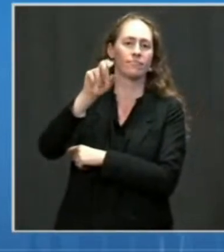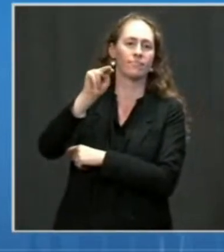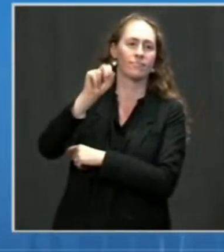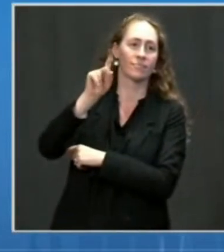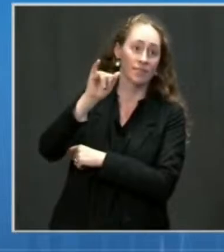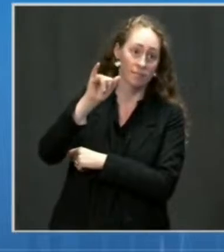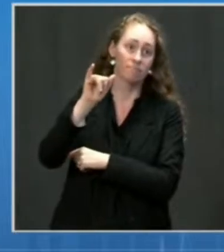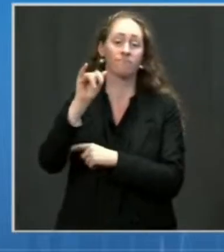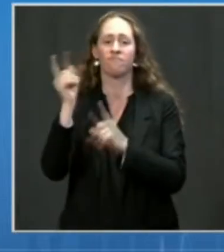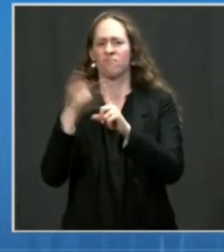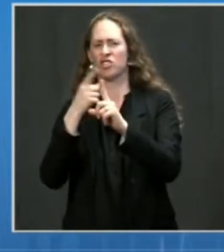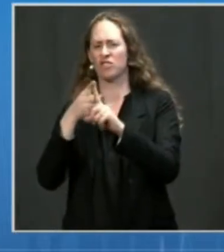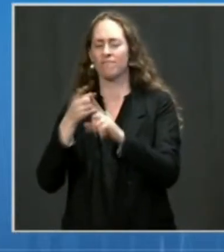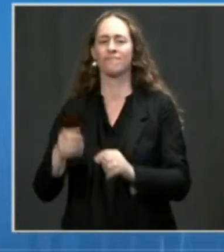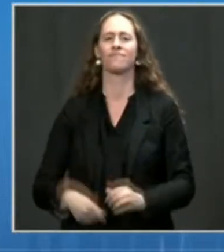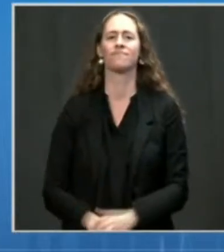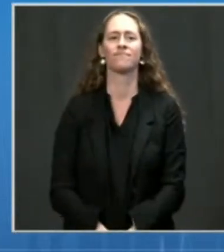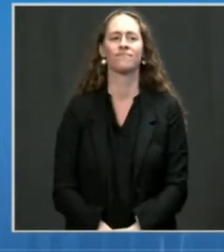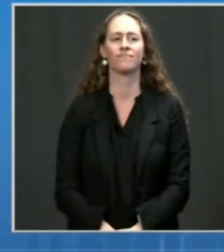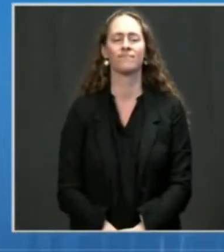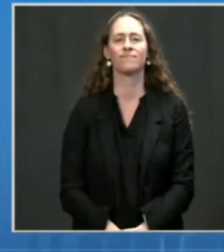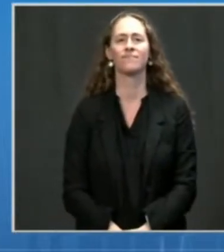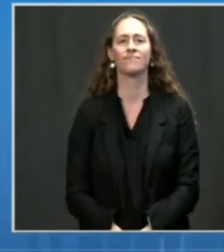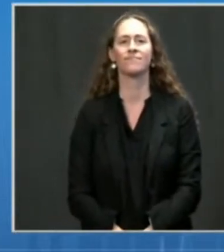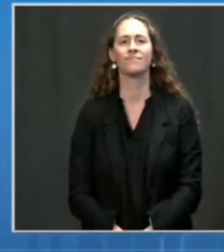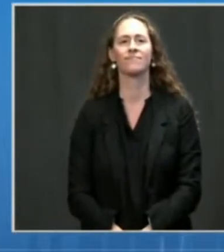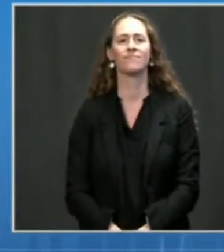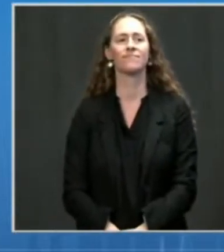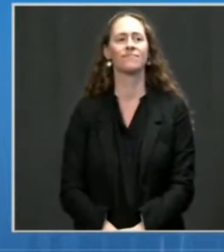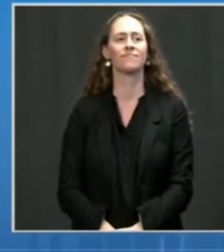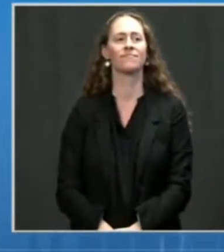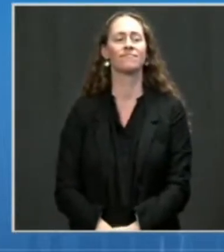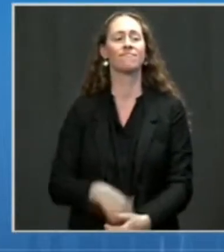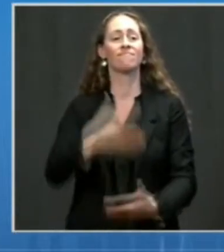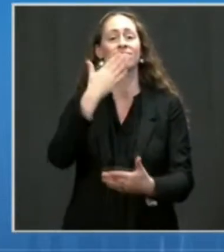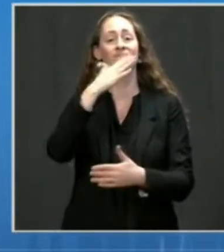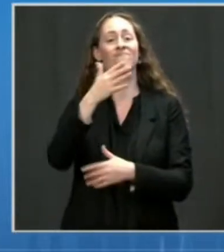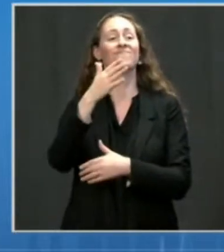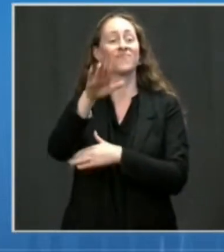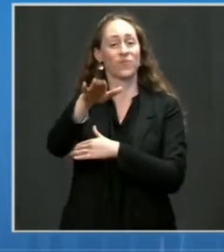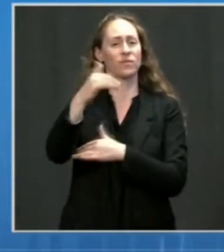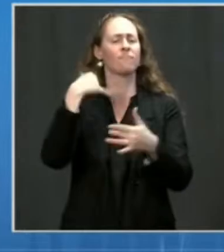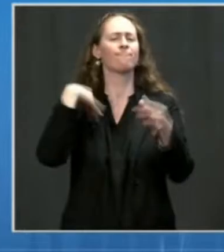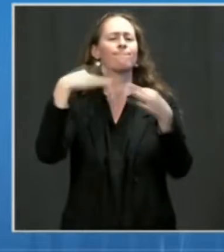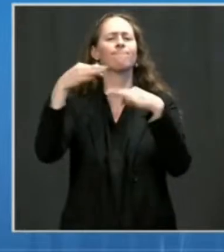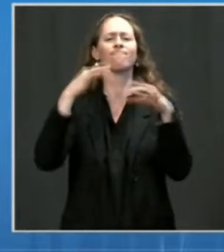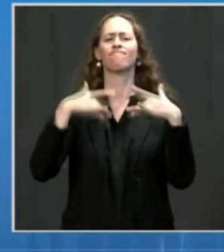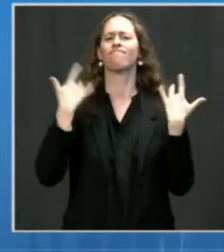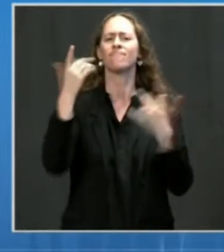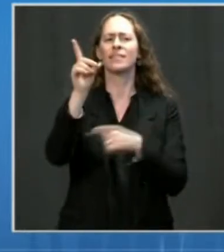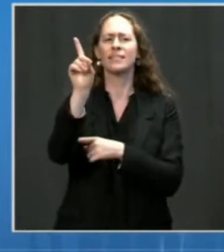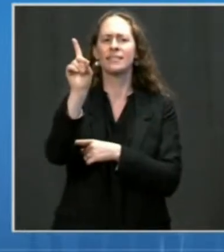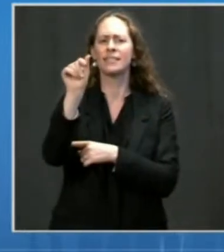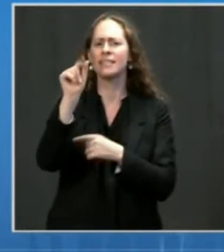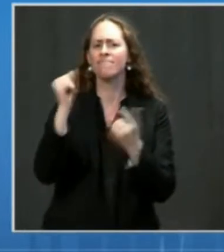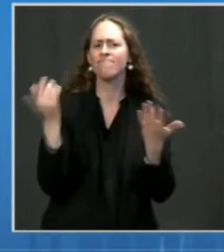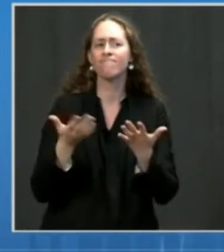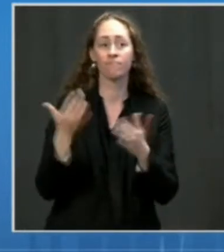WITH THAT, LET ME TURN IT OVER